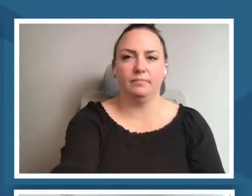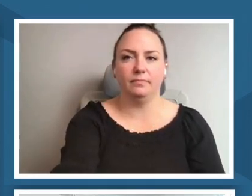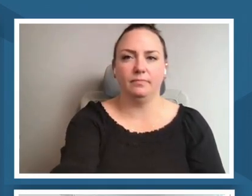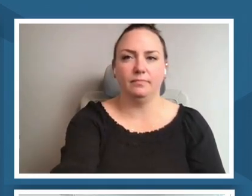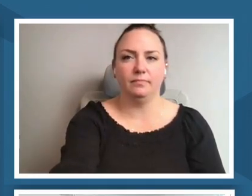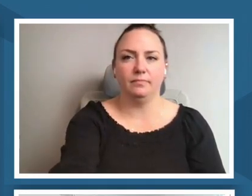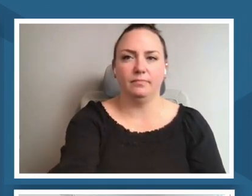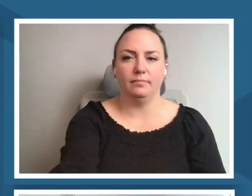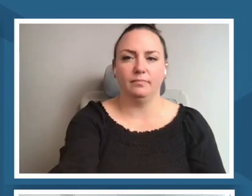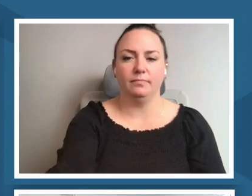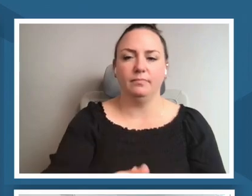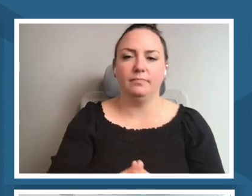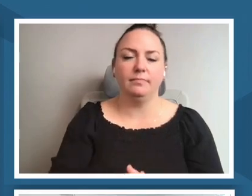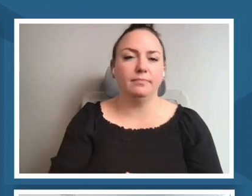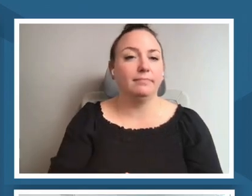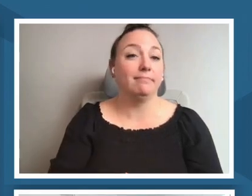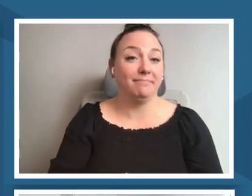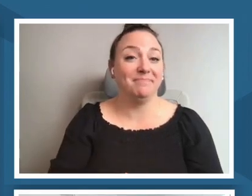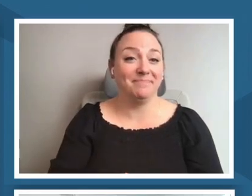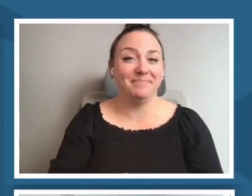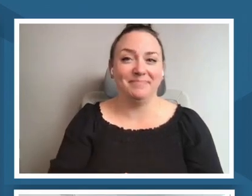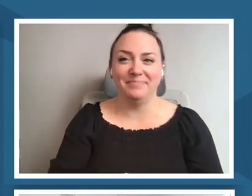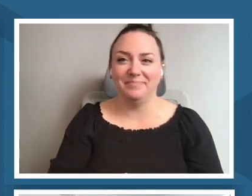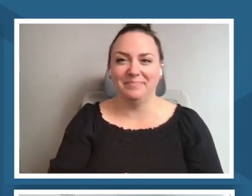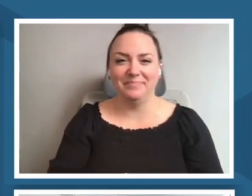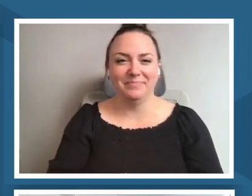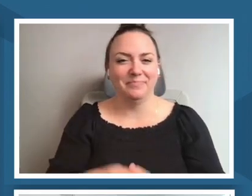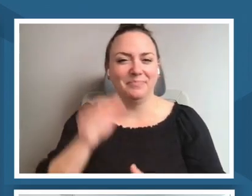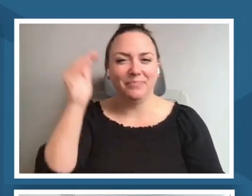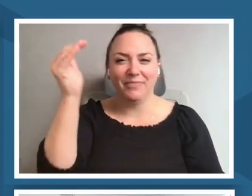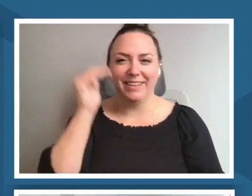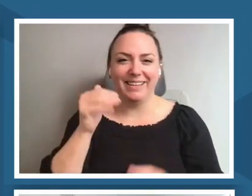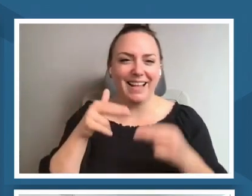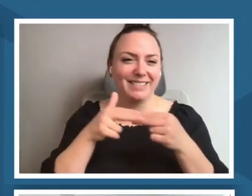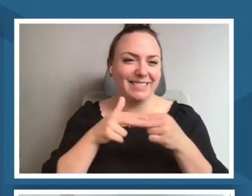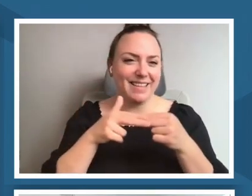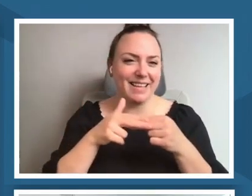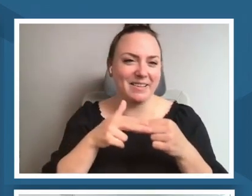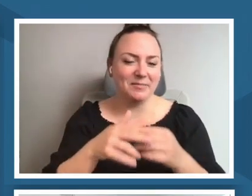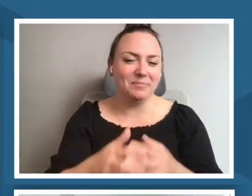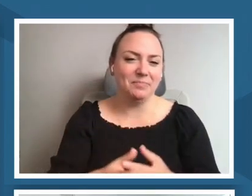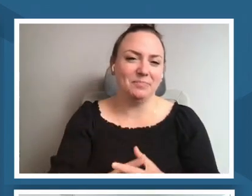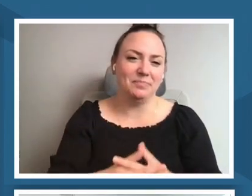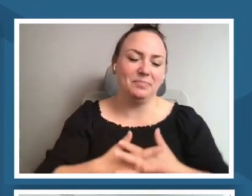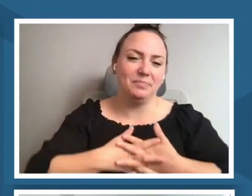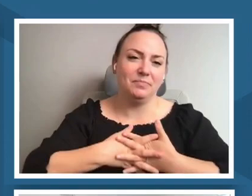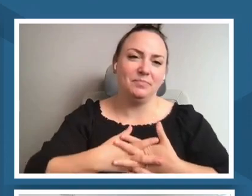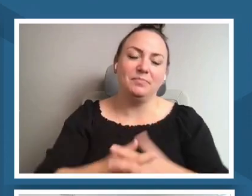so going to the next slide